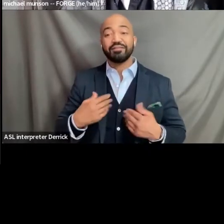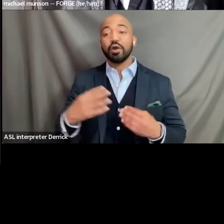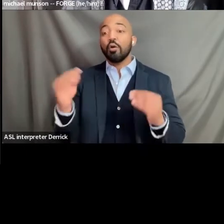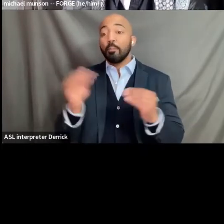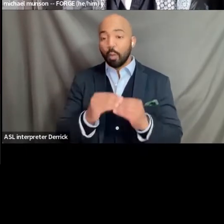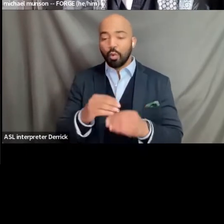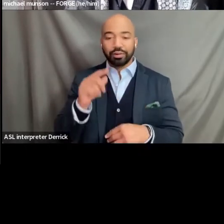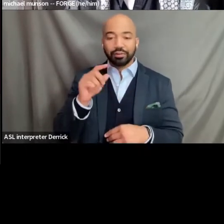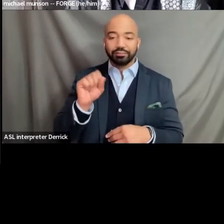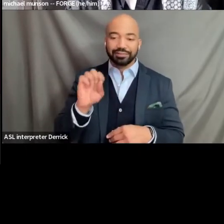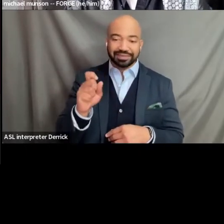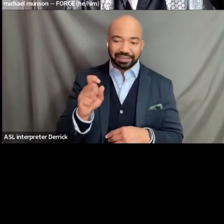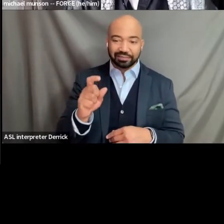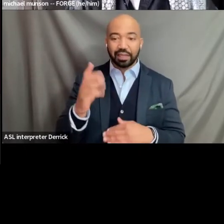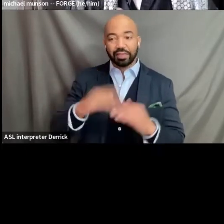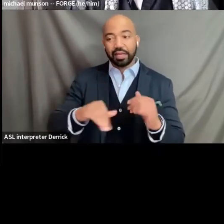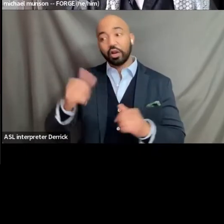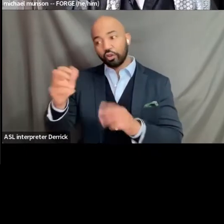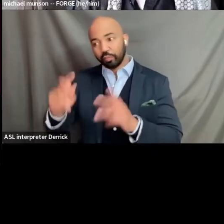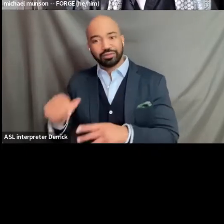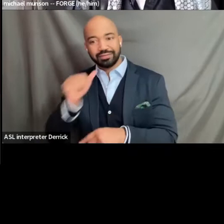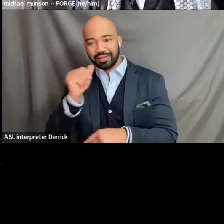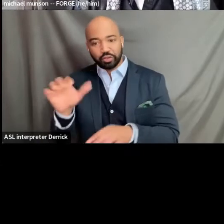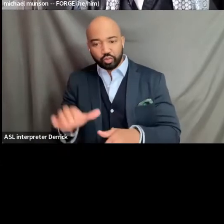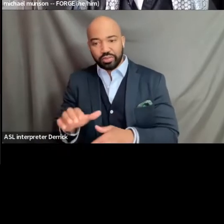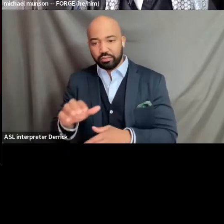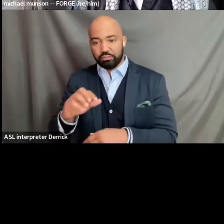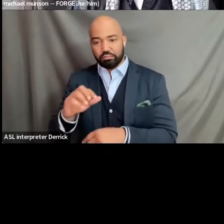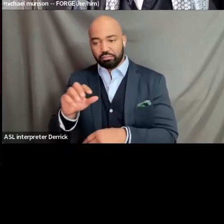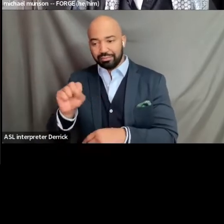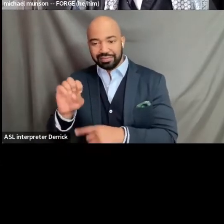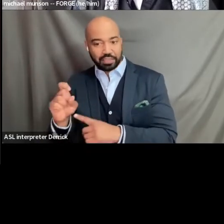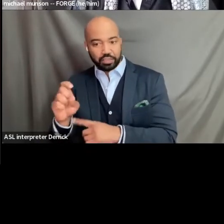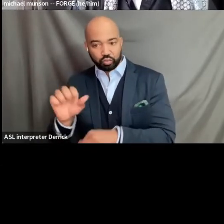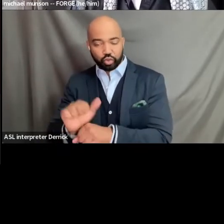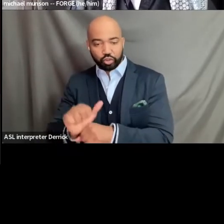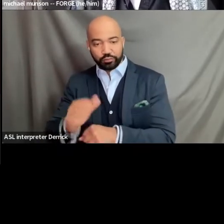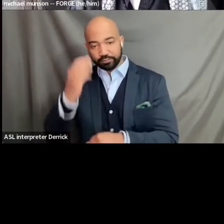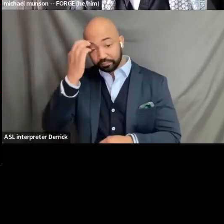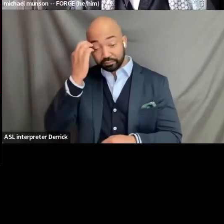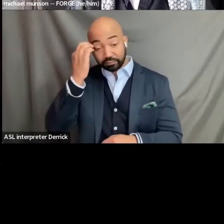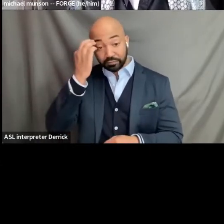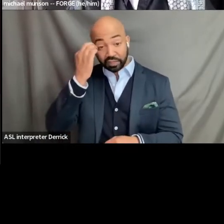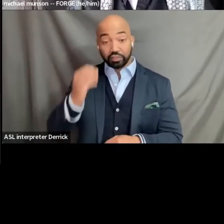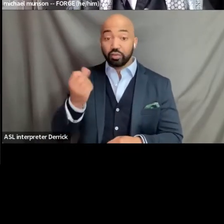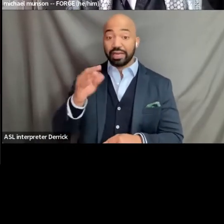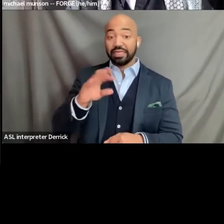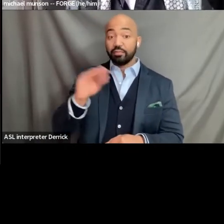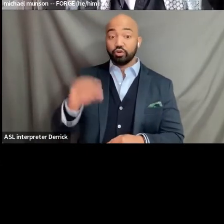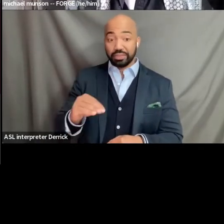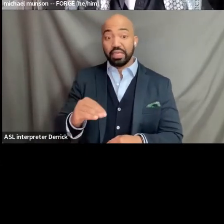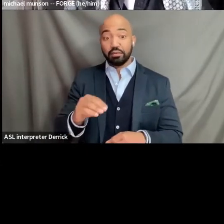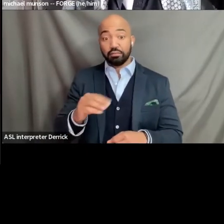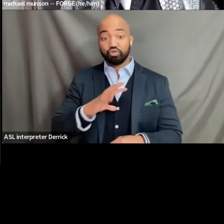who's not doing sex work. So 19% of trans folks are engaged in sex work, again to meet basic needs